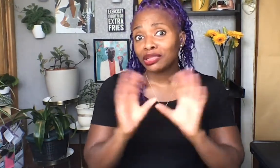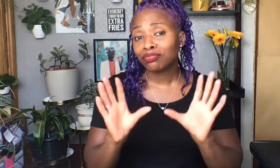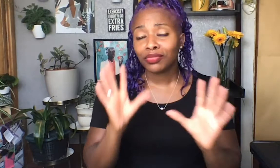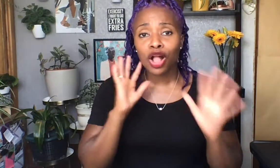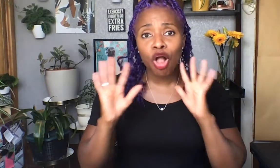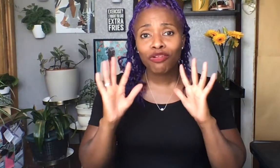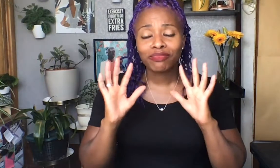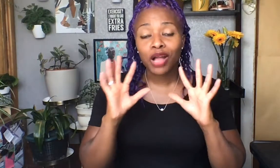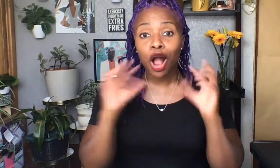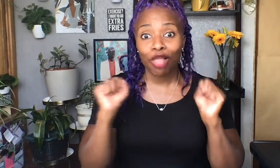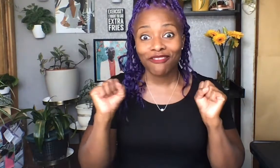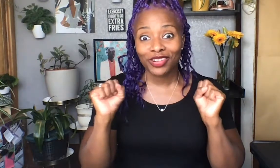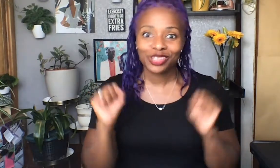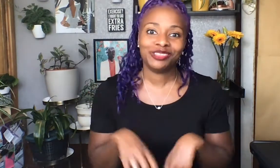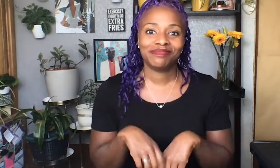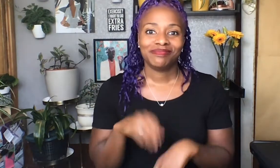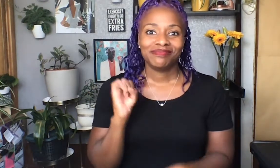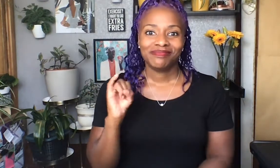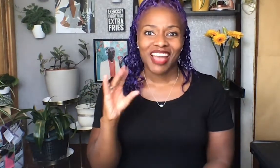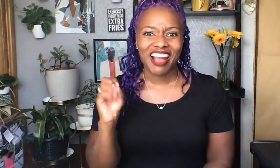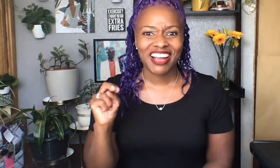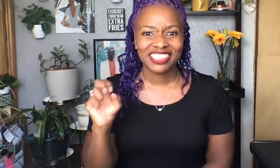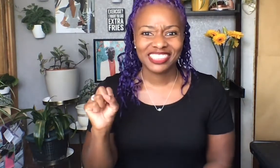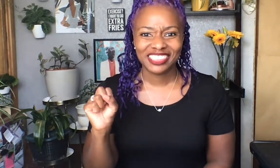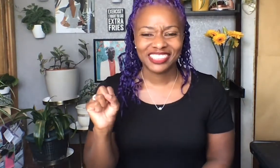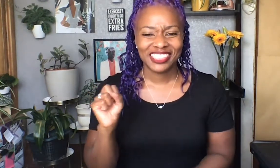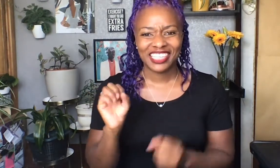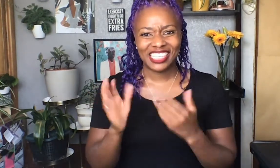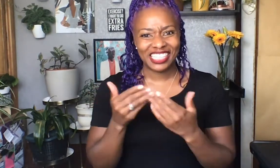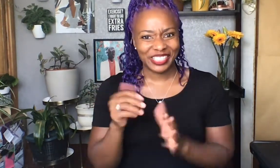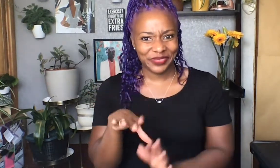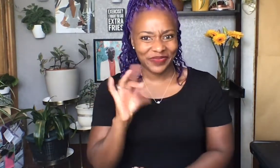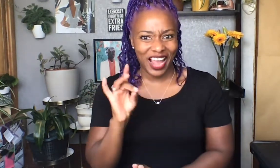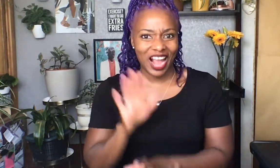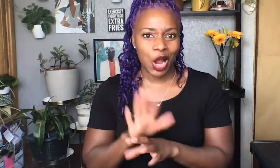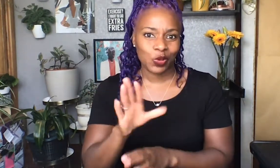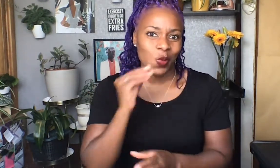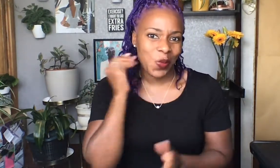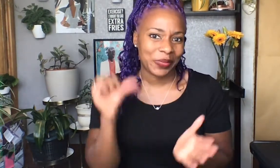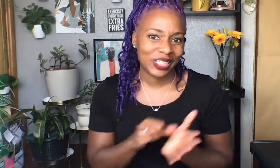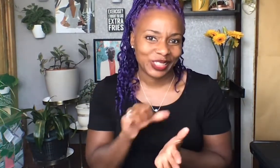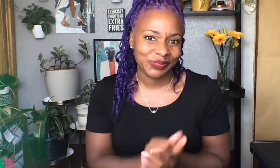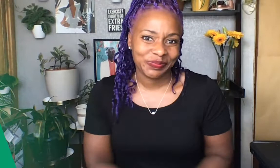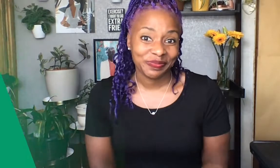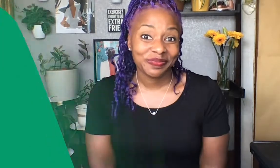Or you could make bright and colorful buttons and icons which are easy to find on your homepage.